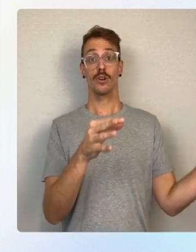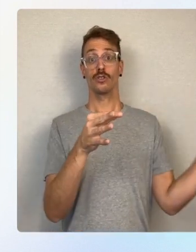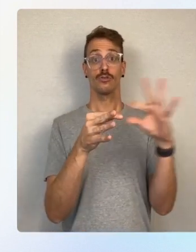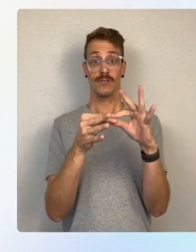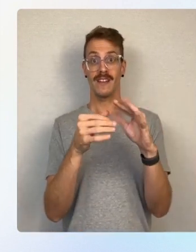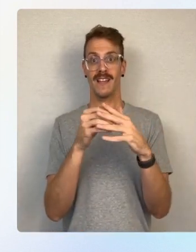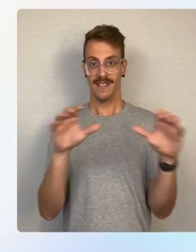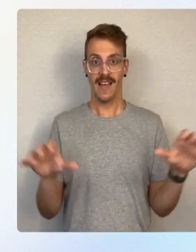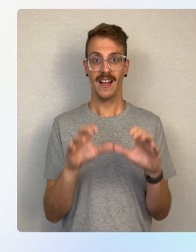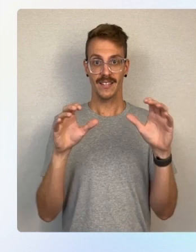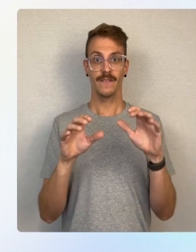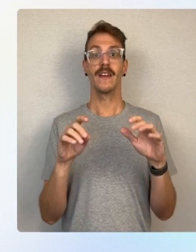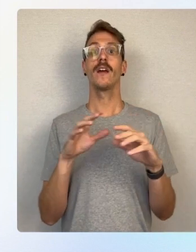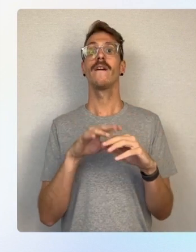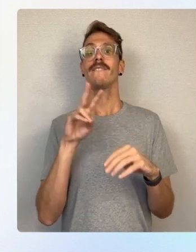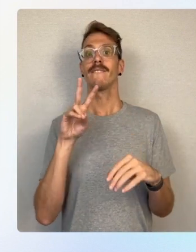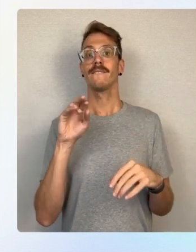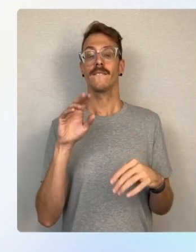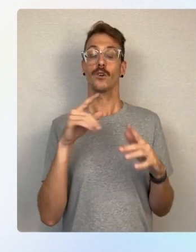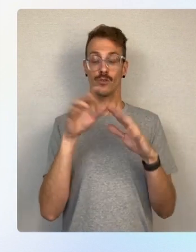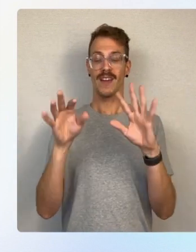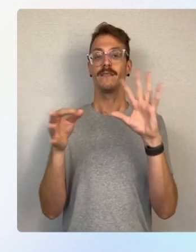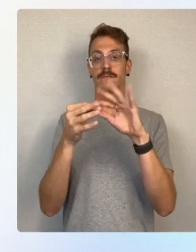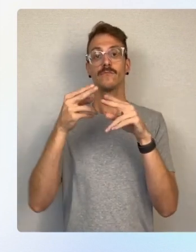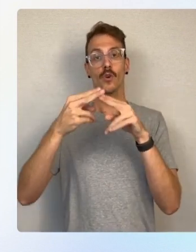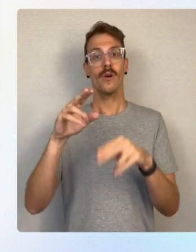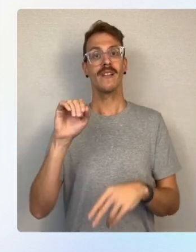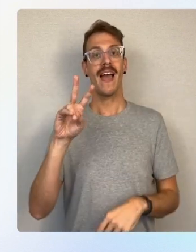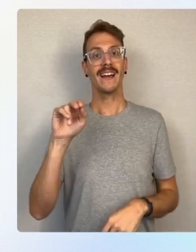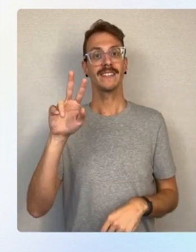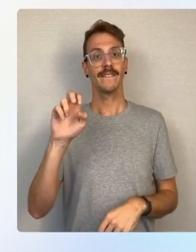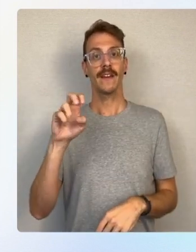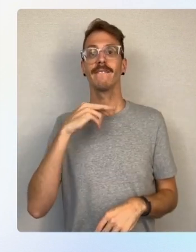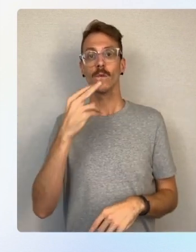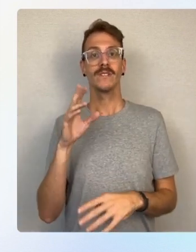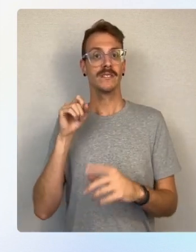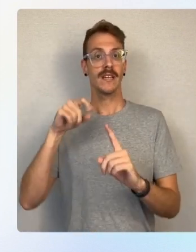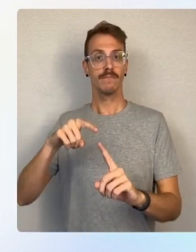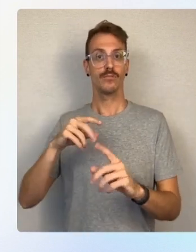Now create and activate voice input node by dragging from the pressed pin.